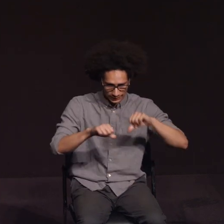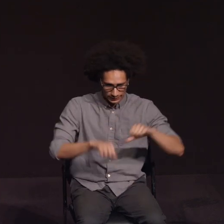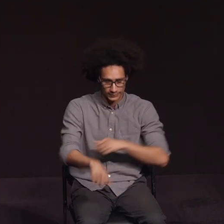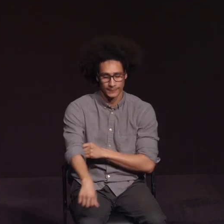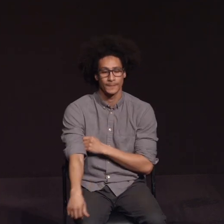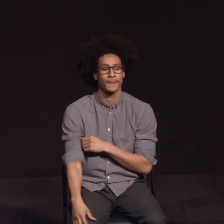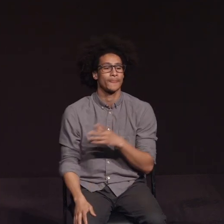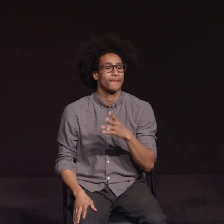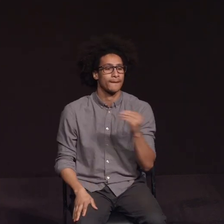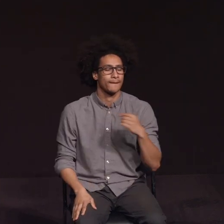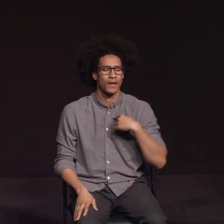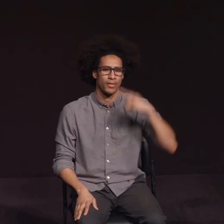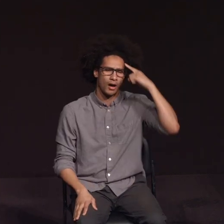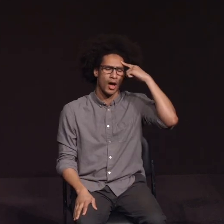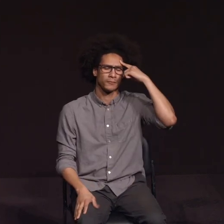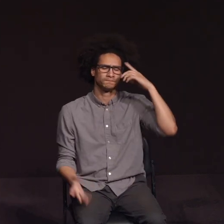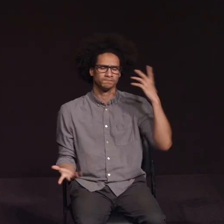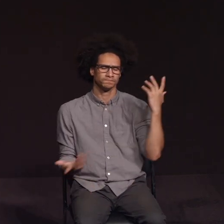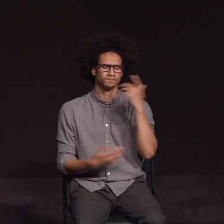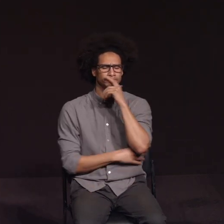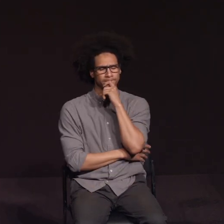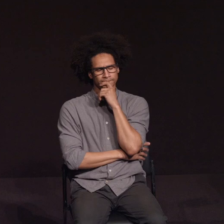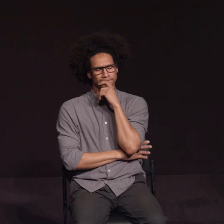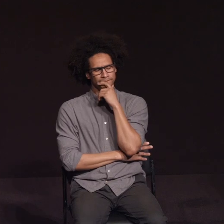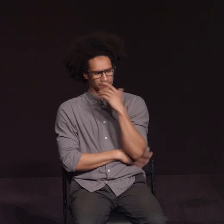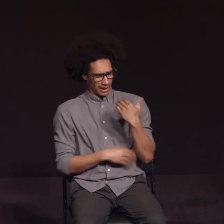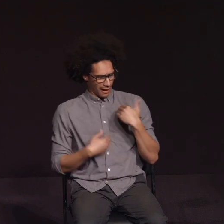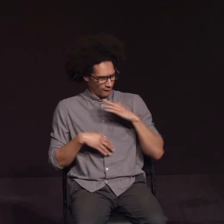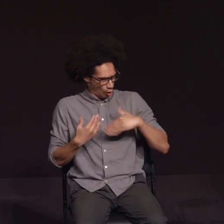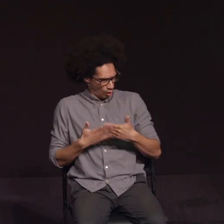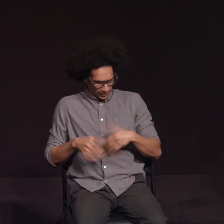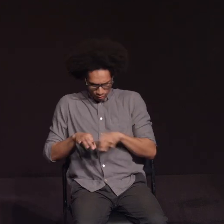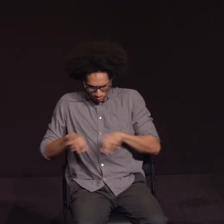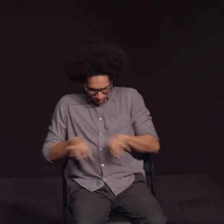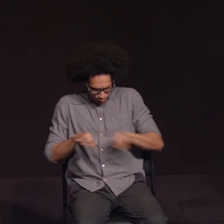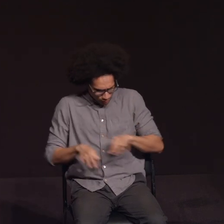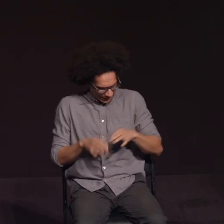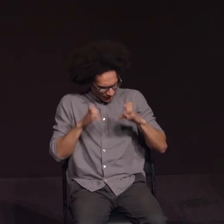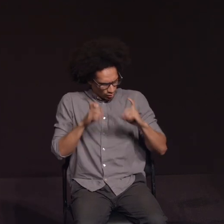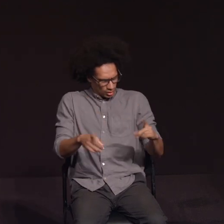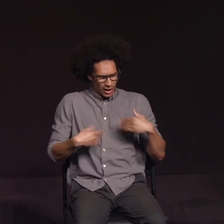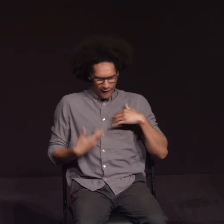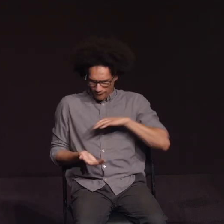And I thought, you know, "I have all of these degrees, all of this education.